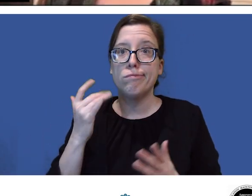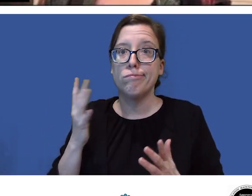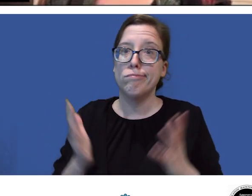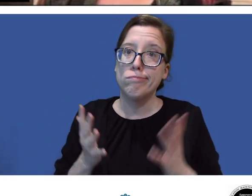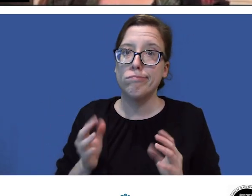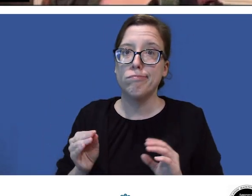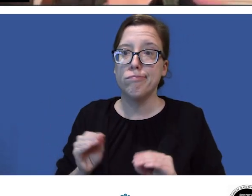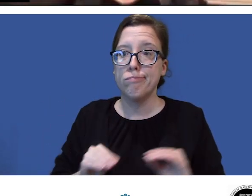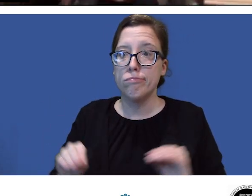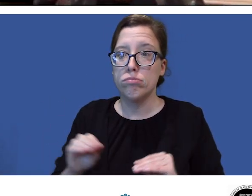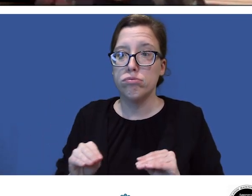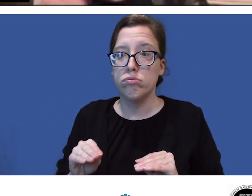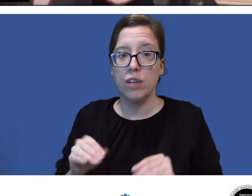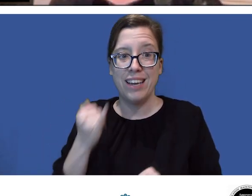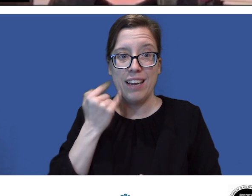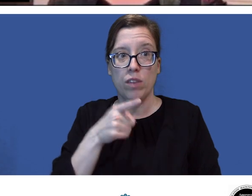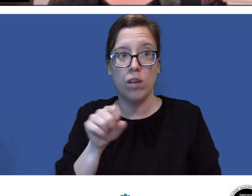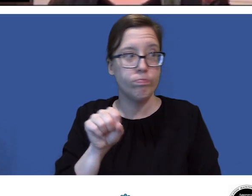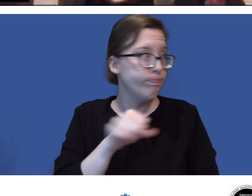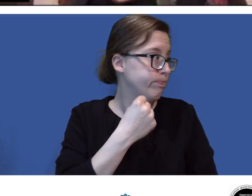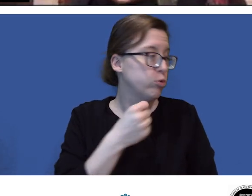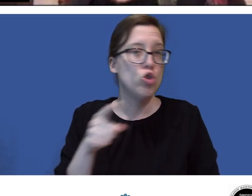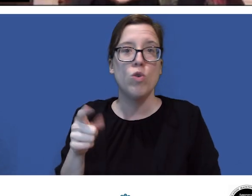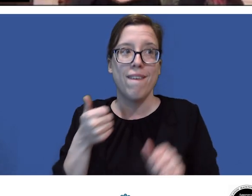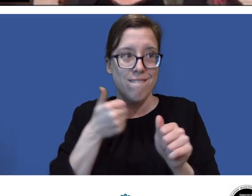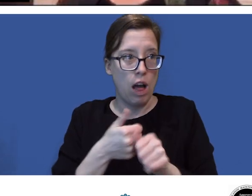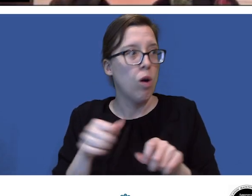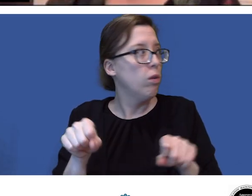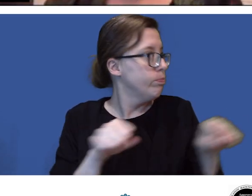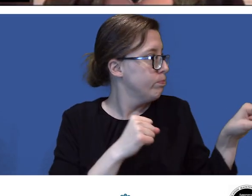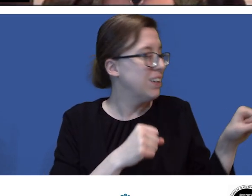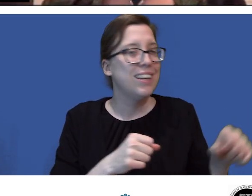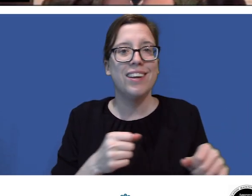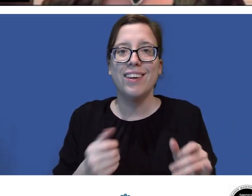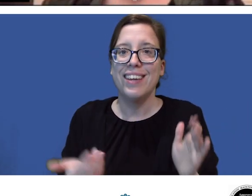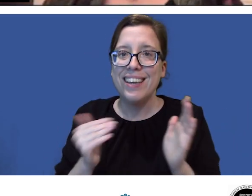So that if she makes a gesture or she does one of these, you can see it.